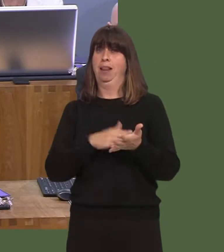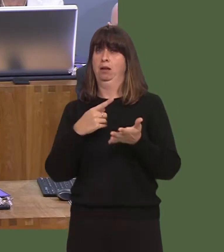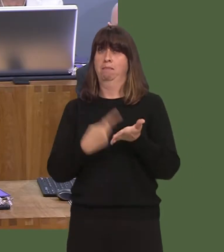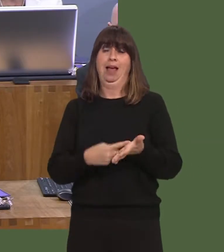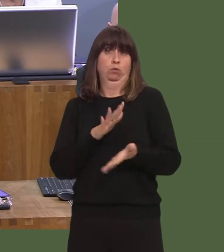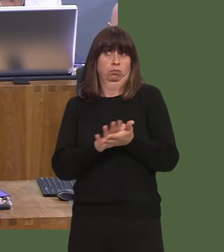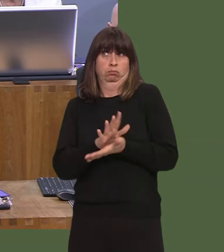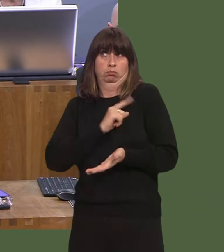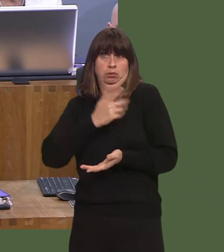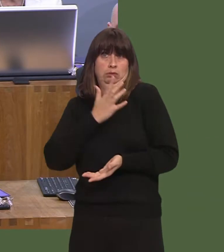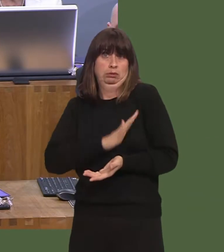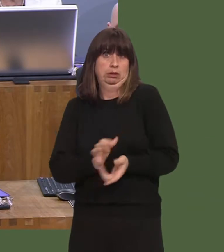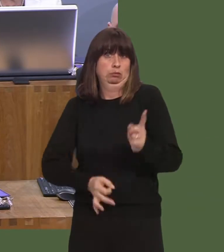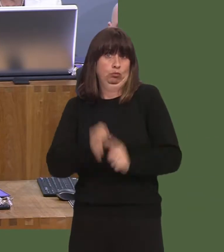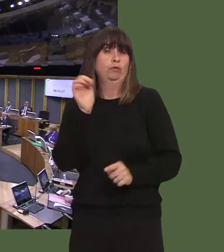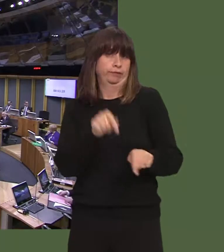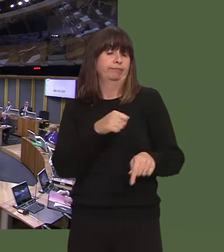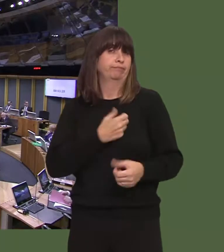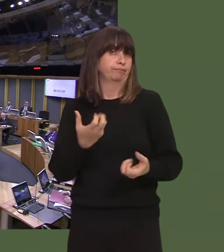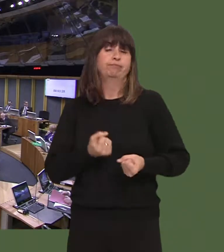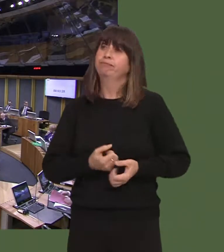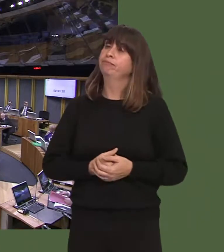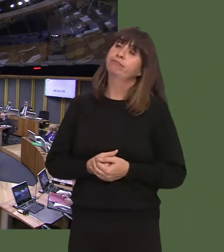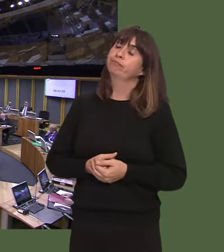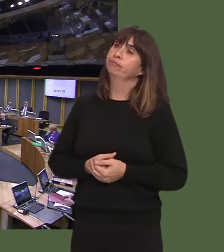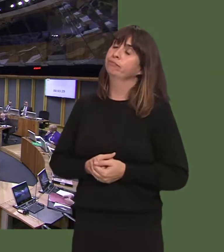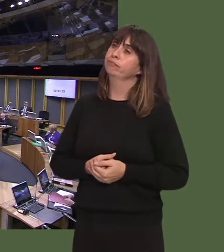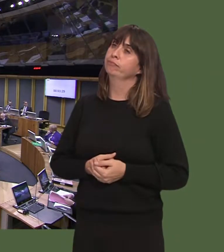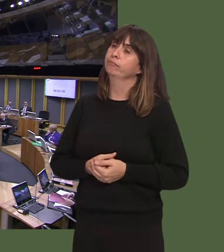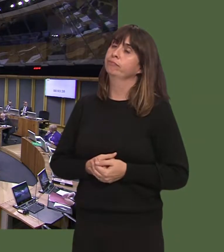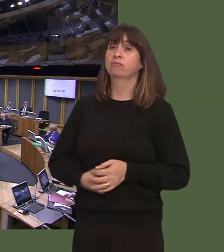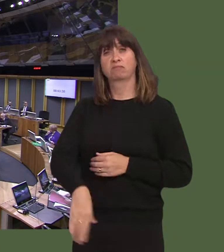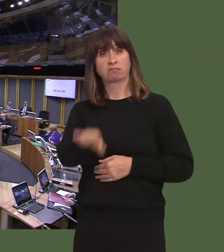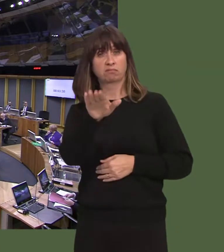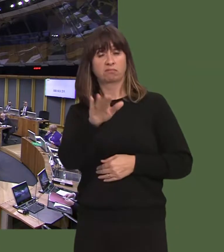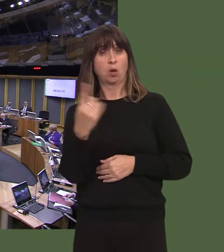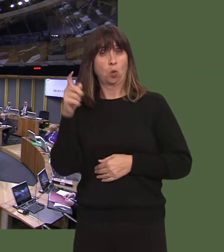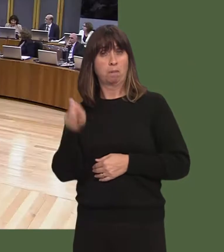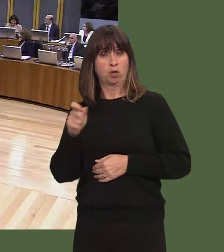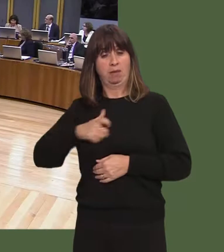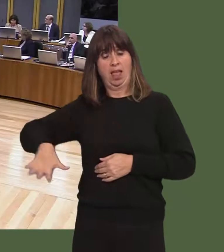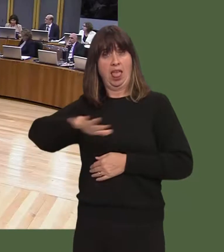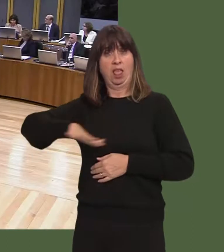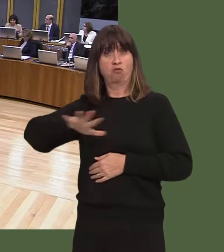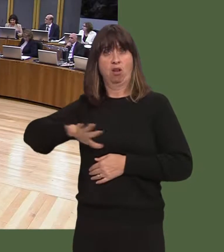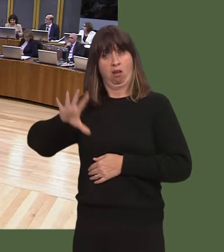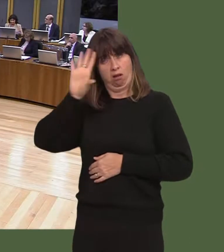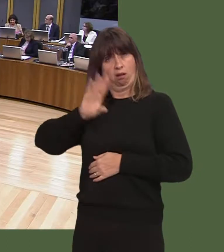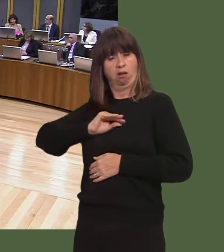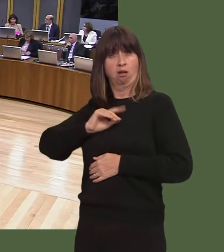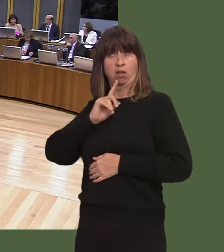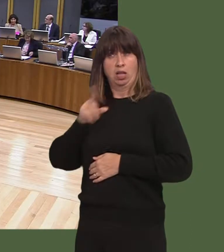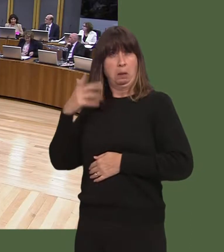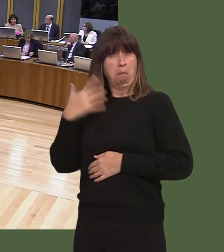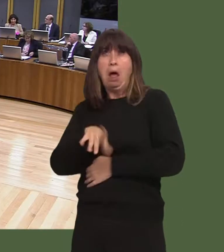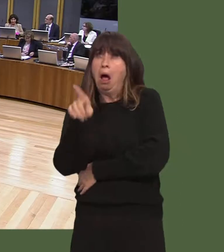Mandy Jones AM: First Minister, one of my constituents reported seeing 15 ambulances